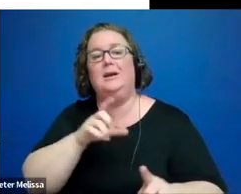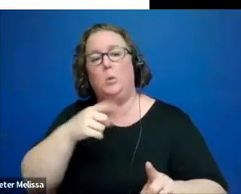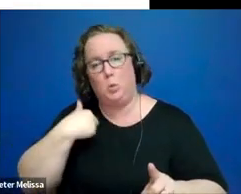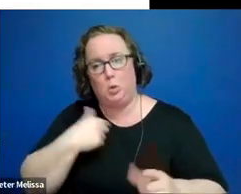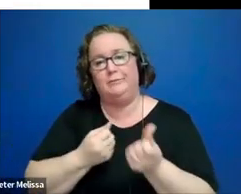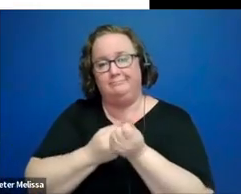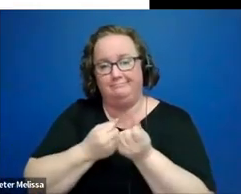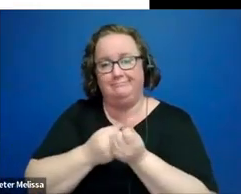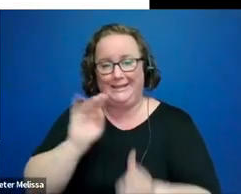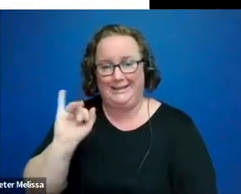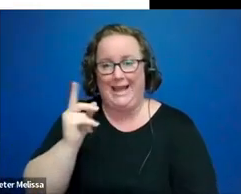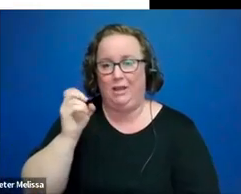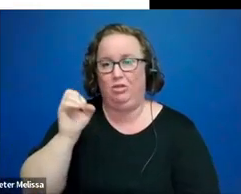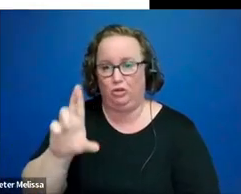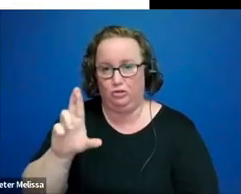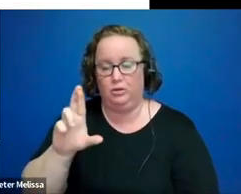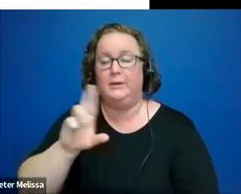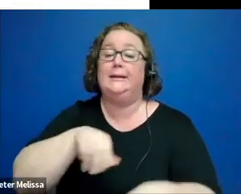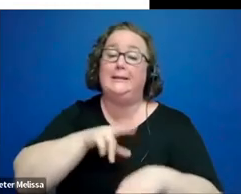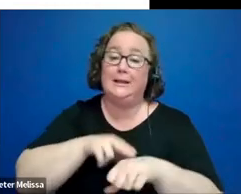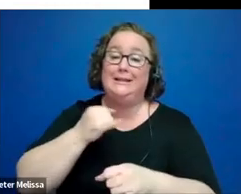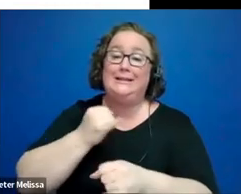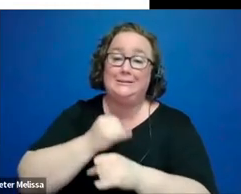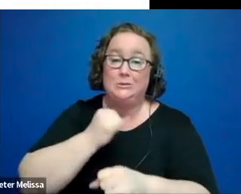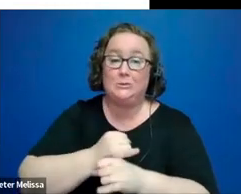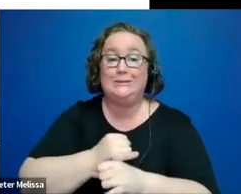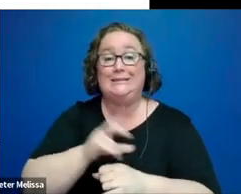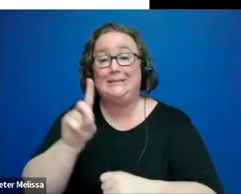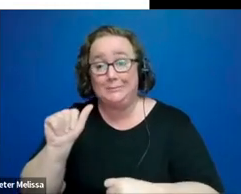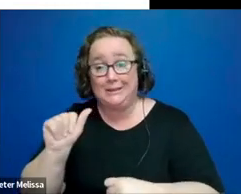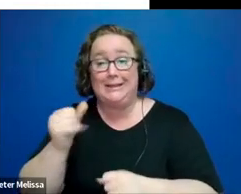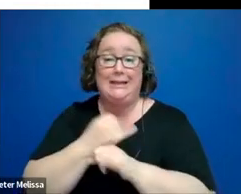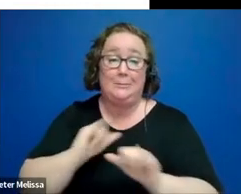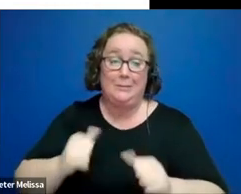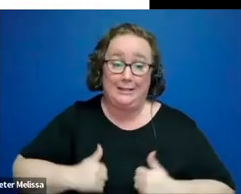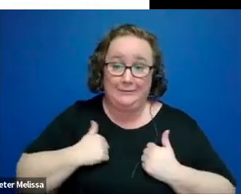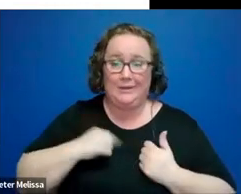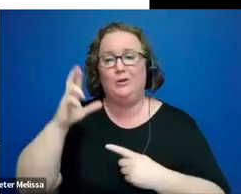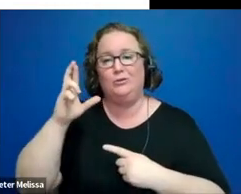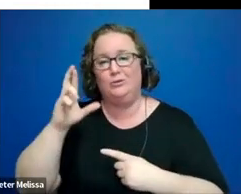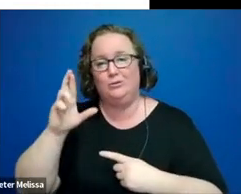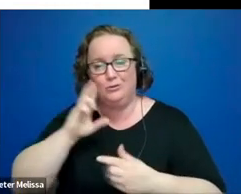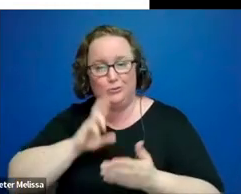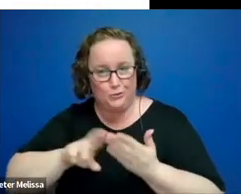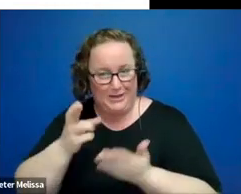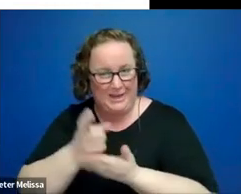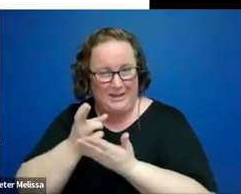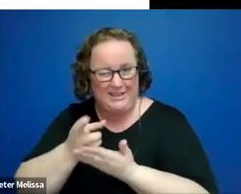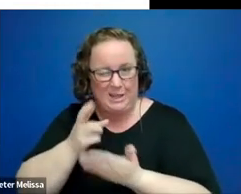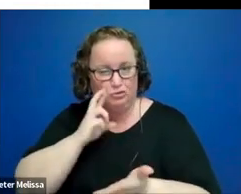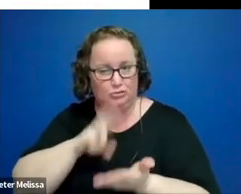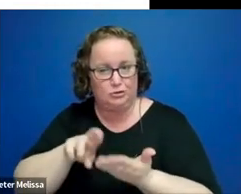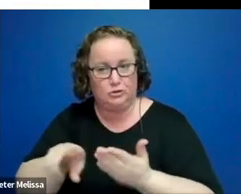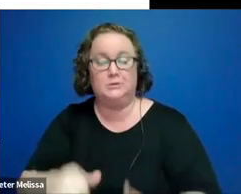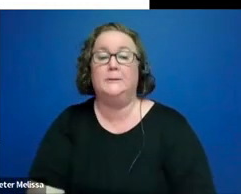the National Institute on Disability, Independent Living, and Rehabilitation Research, and the contents of